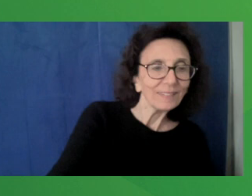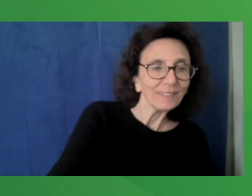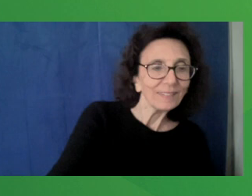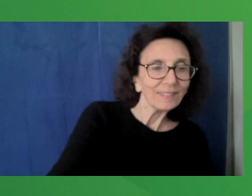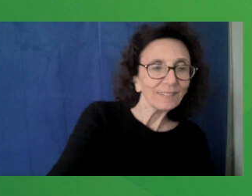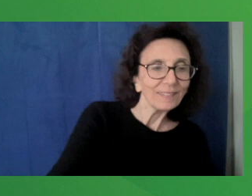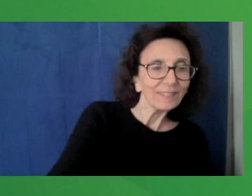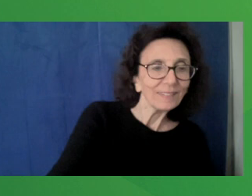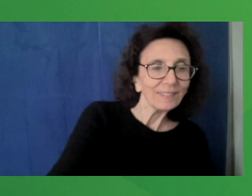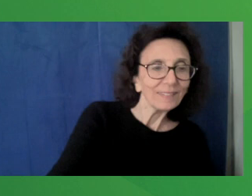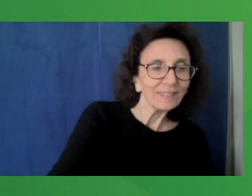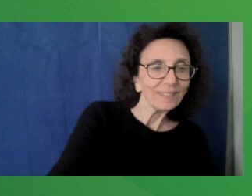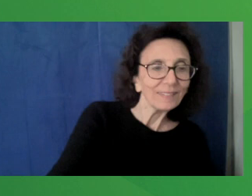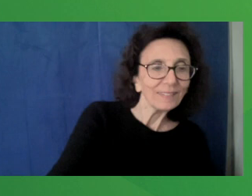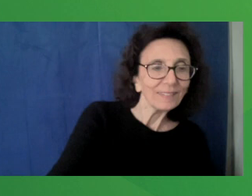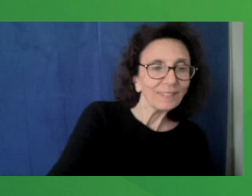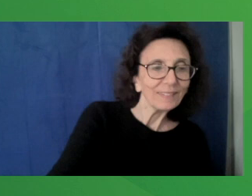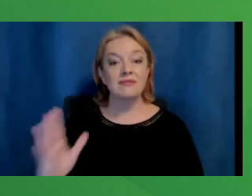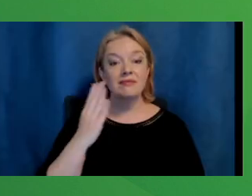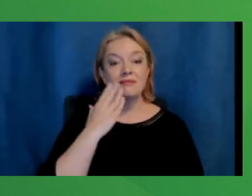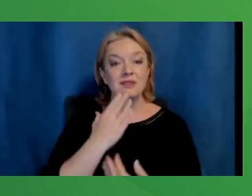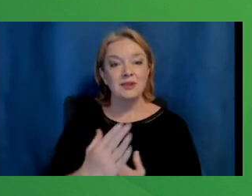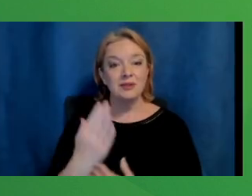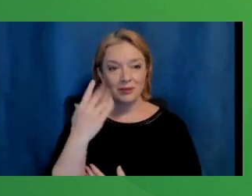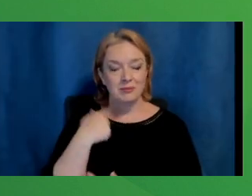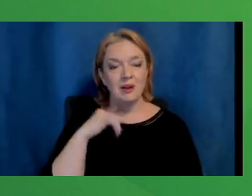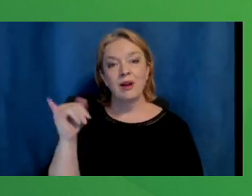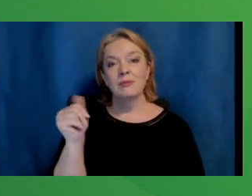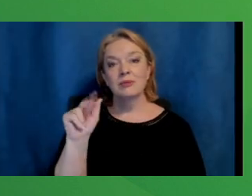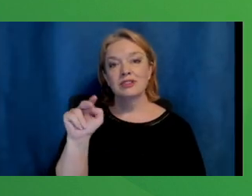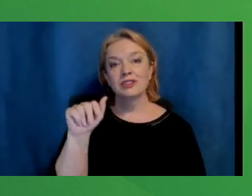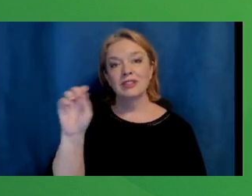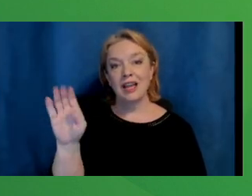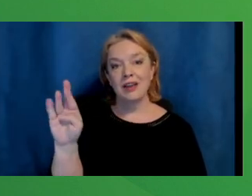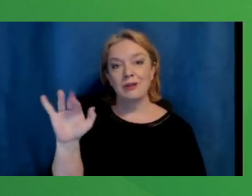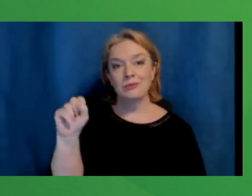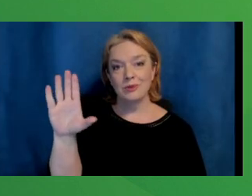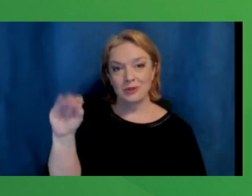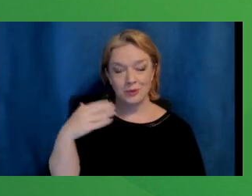were so excited to be a part of the rollout, the first rollout of the Environmental Justice